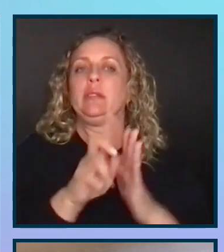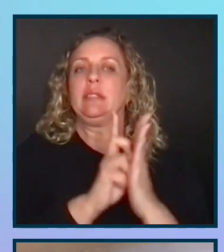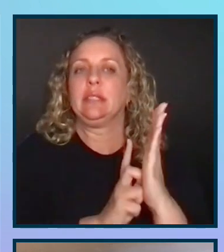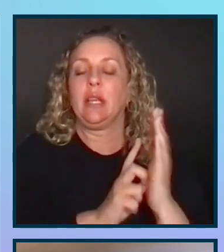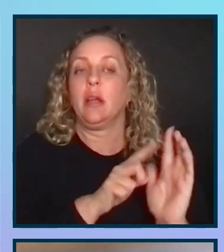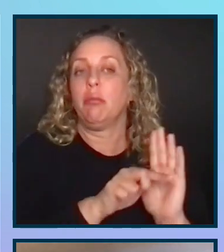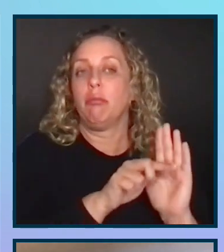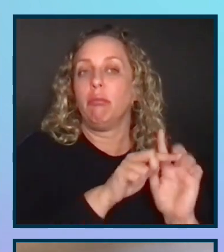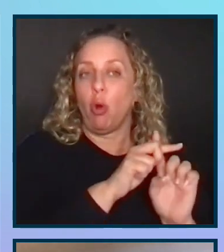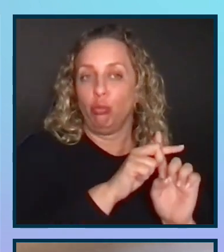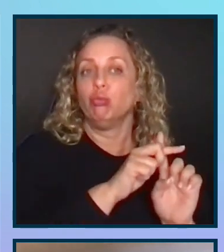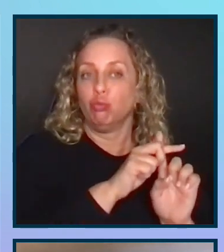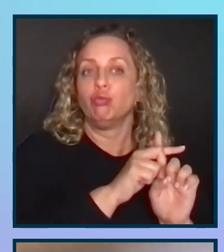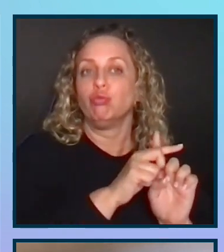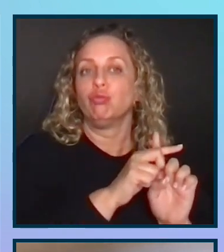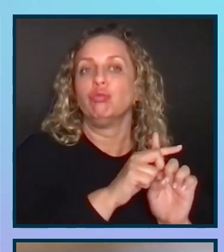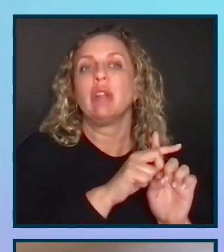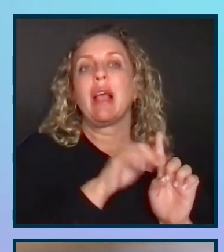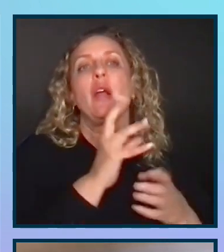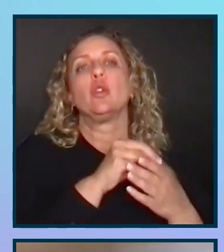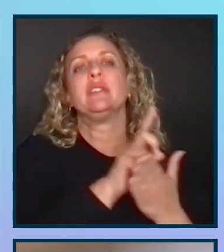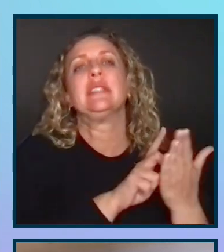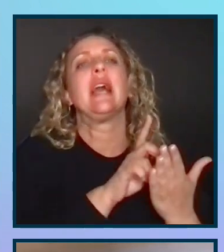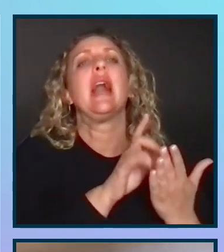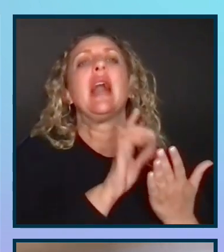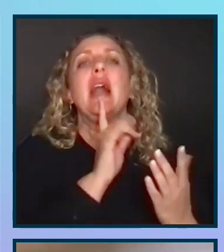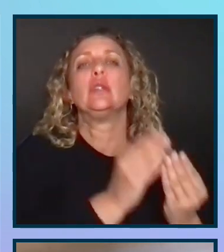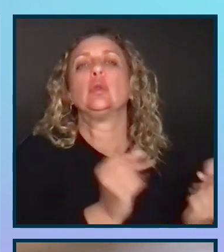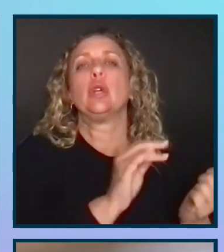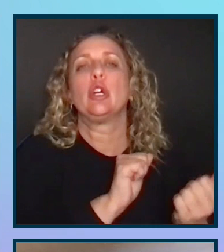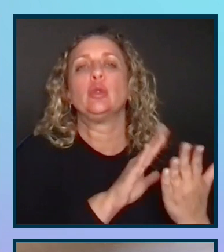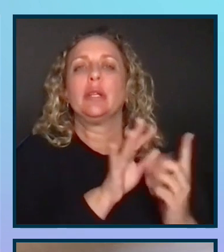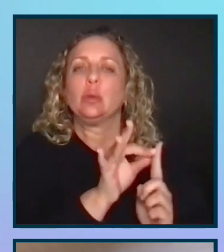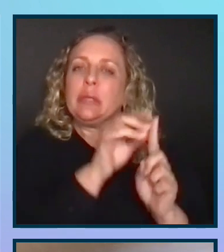Inclusive Design solutions address the unique needs of individuals.